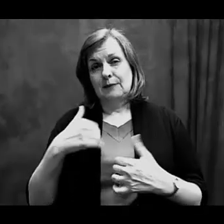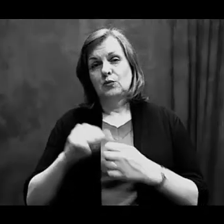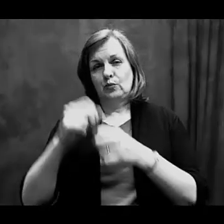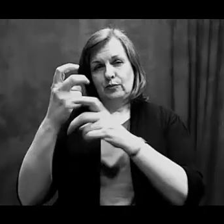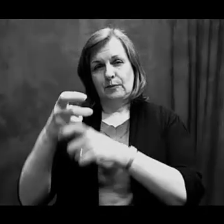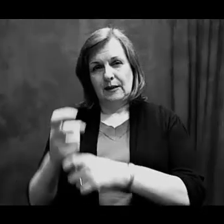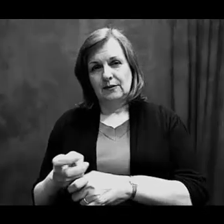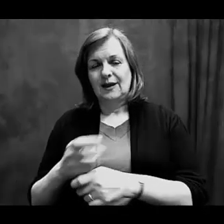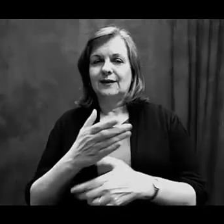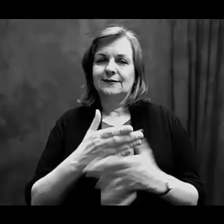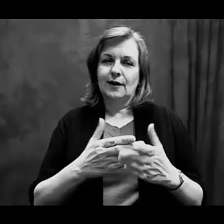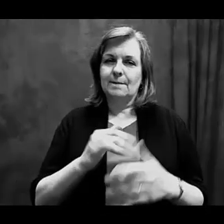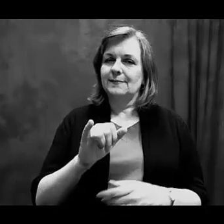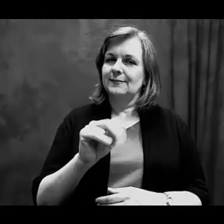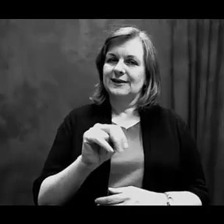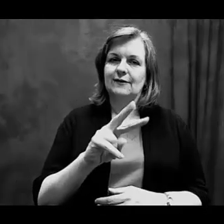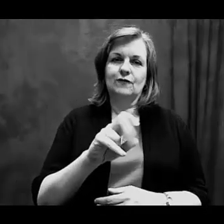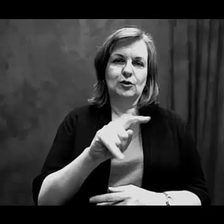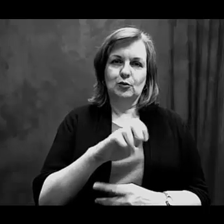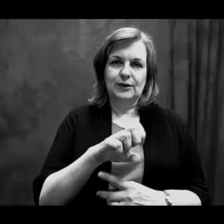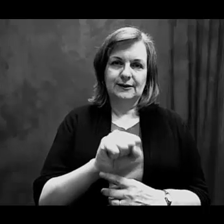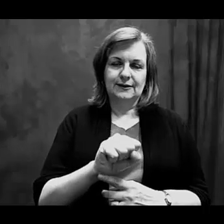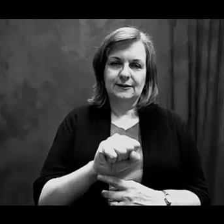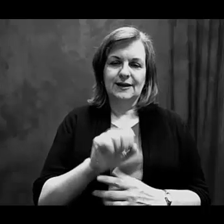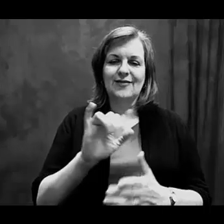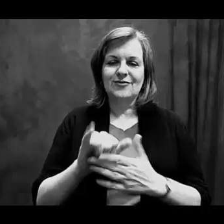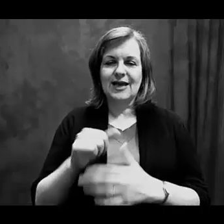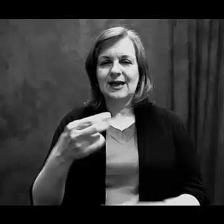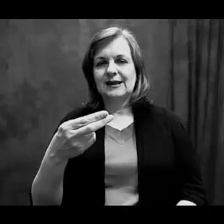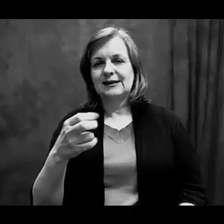and many of the invertebrates